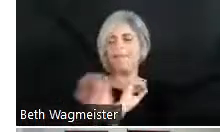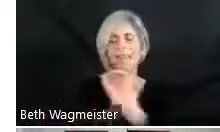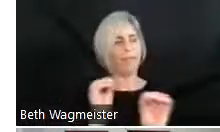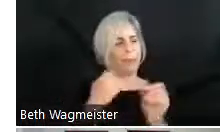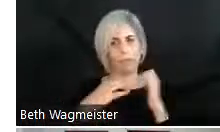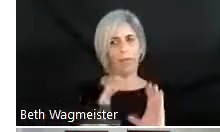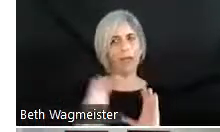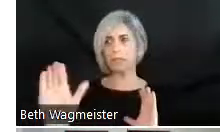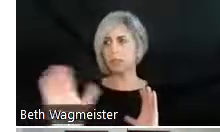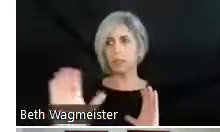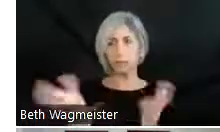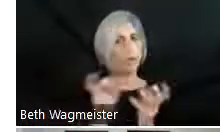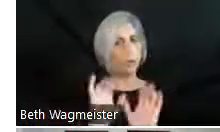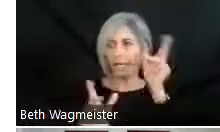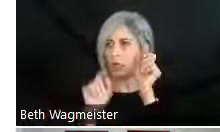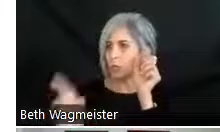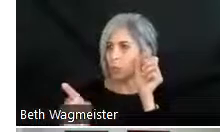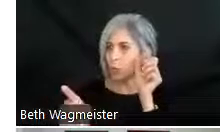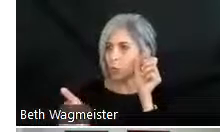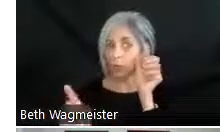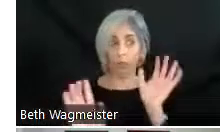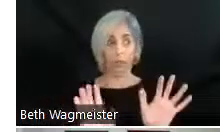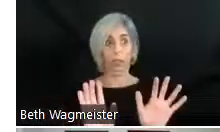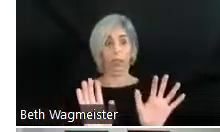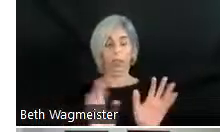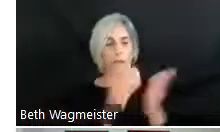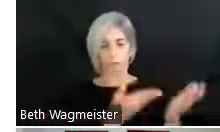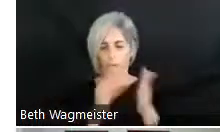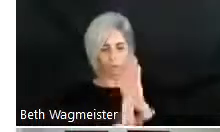We don't want to hear you. They would bring developers to those meetings in case the client